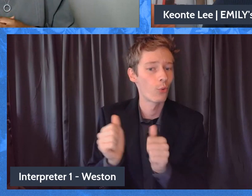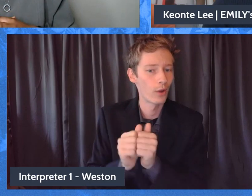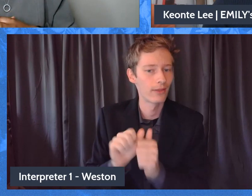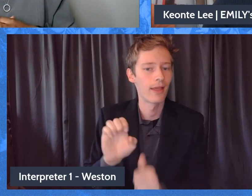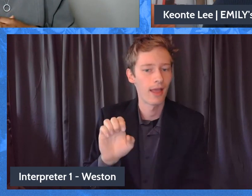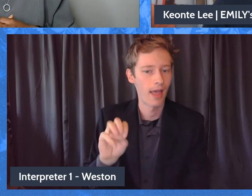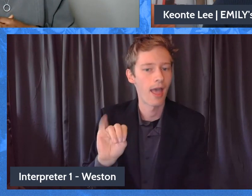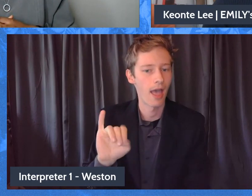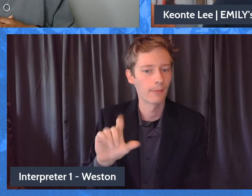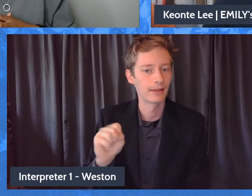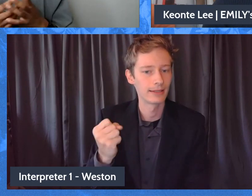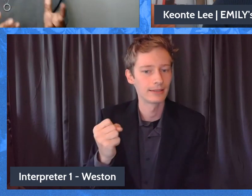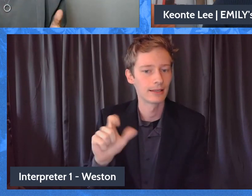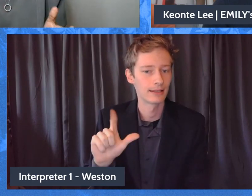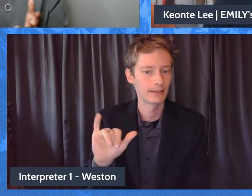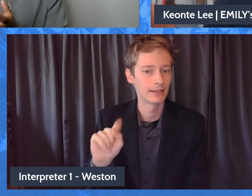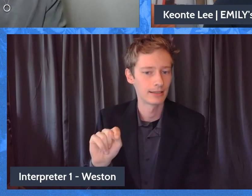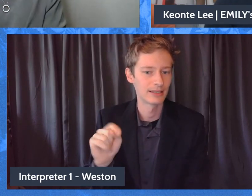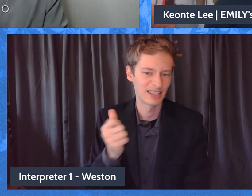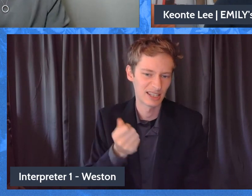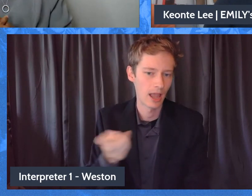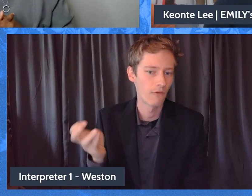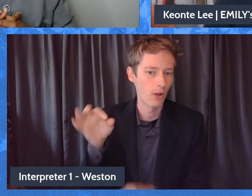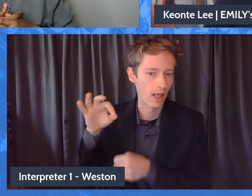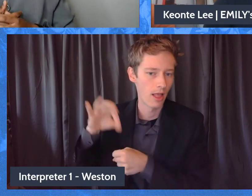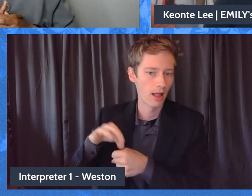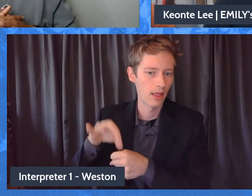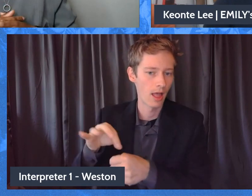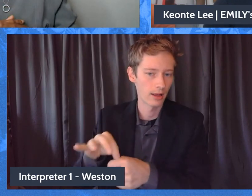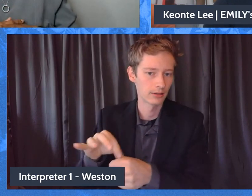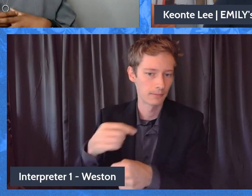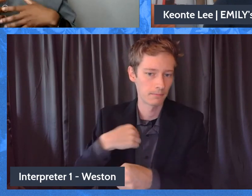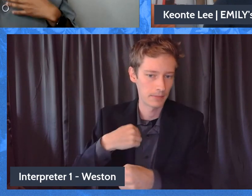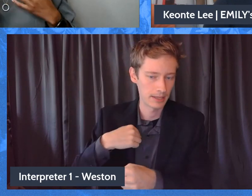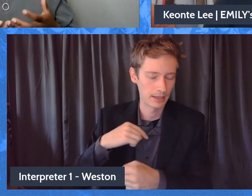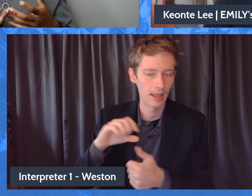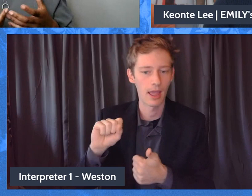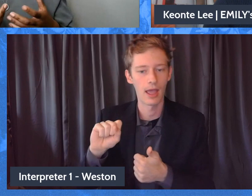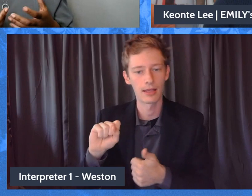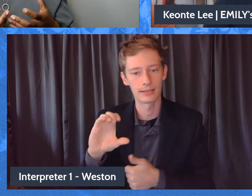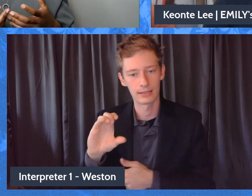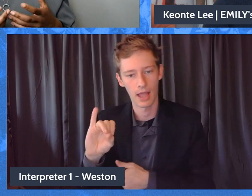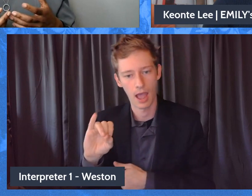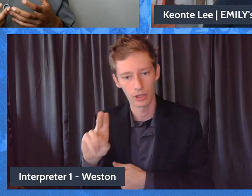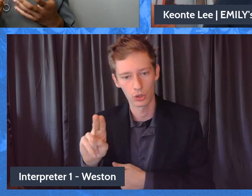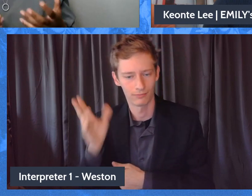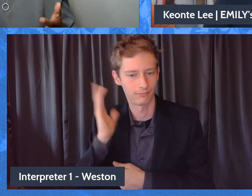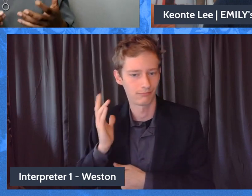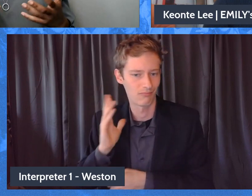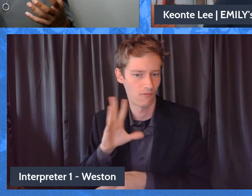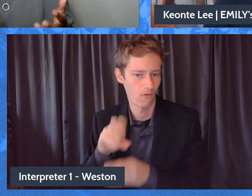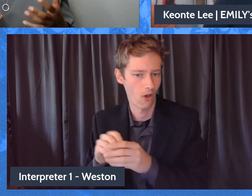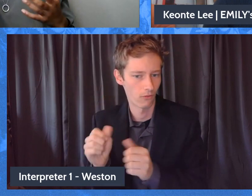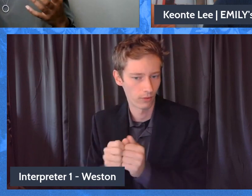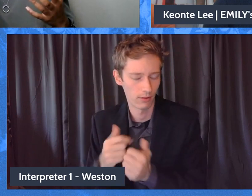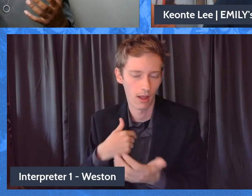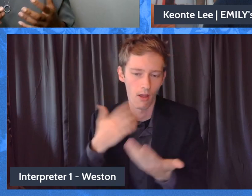that SCIU and the labor movement were part of. And so of course I knew of the strong history of winning